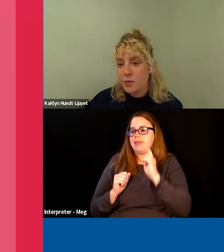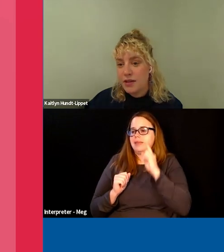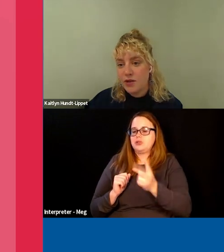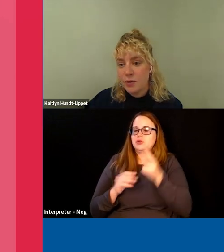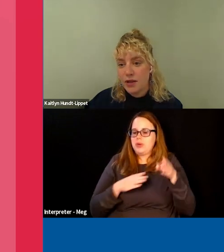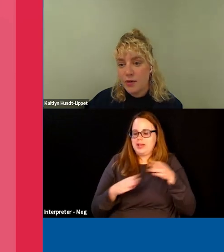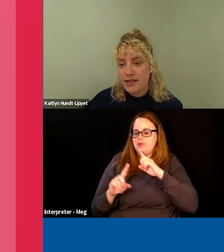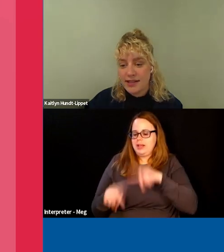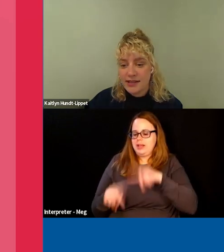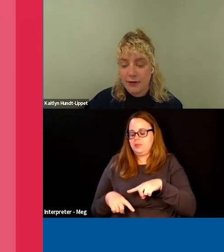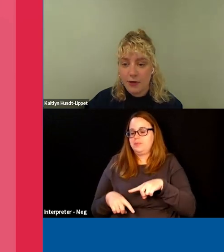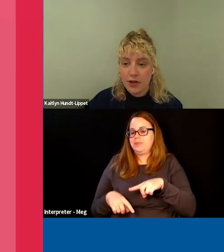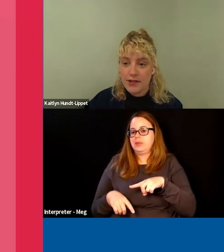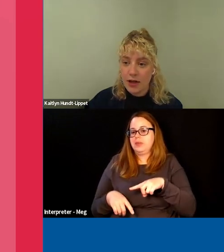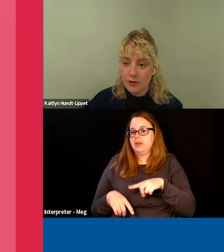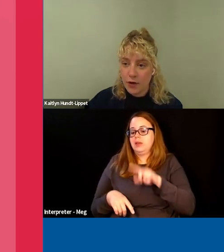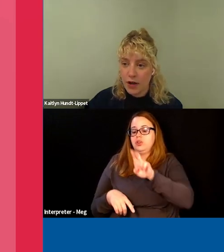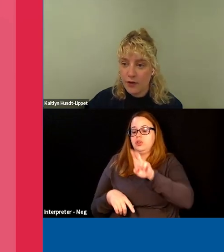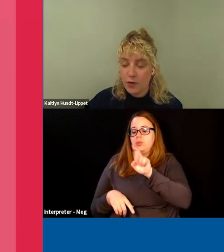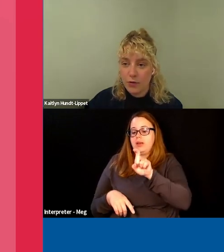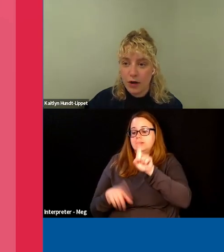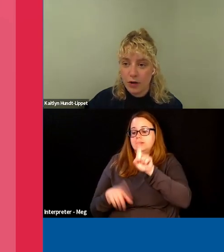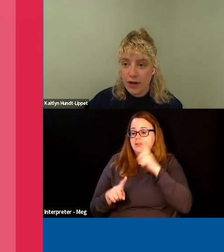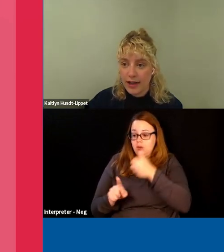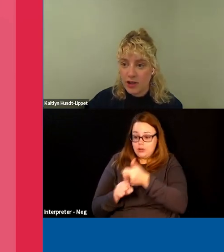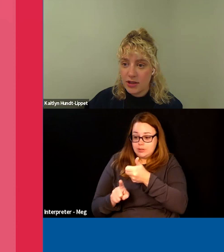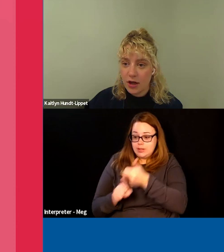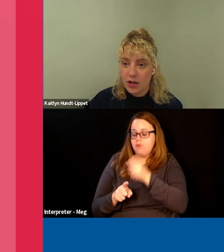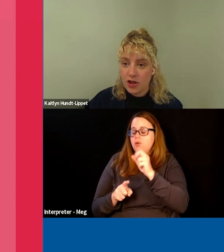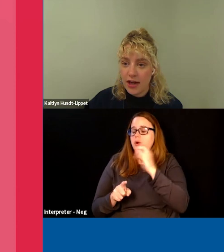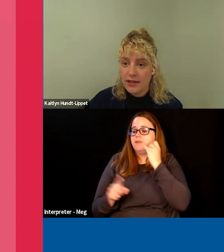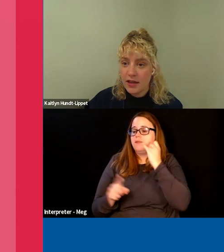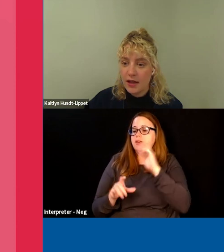if you mean doing UX testing for yourself, or if you are looking actually contract.